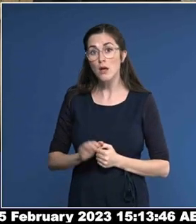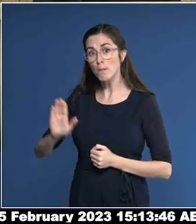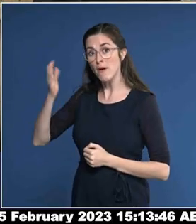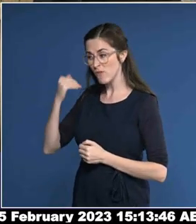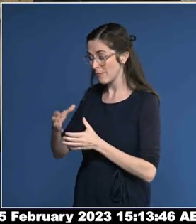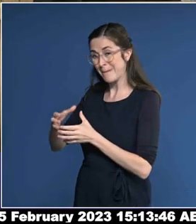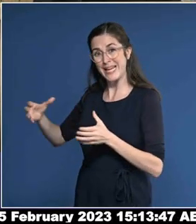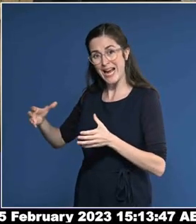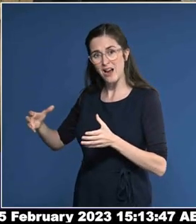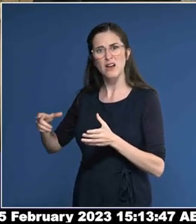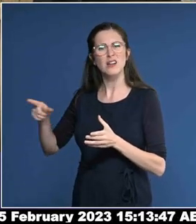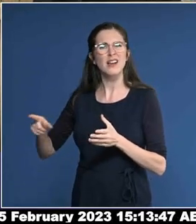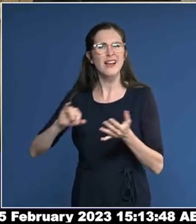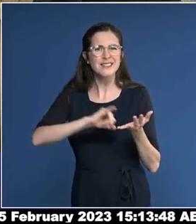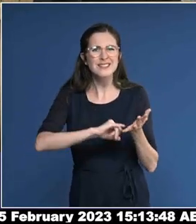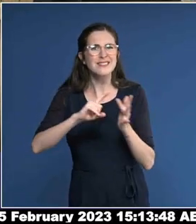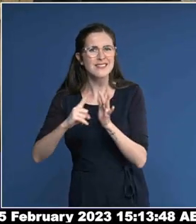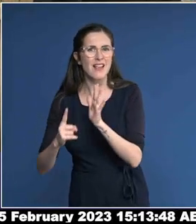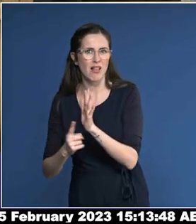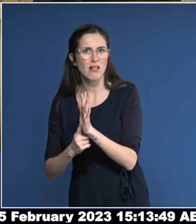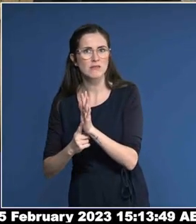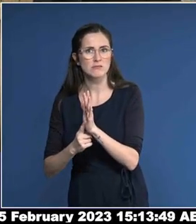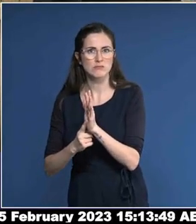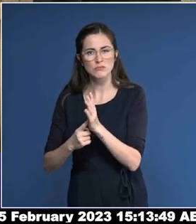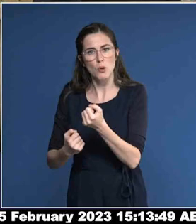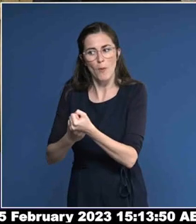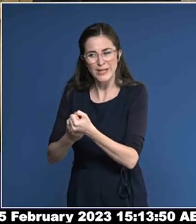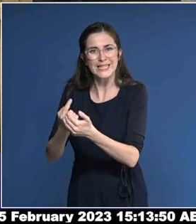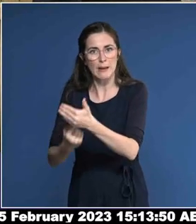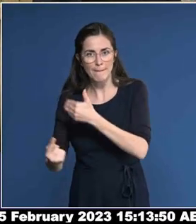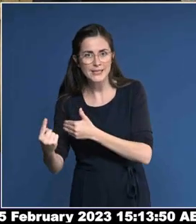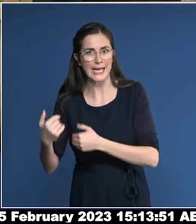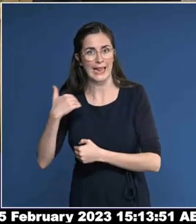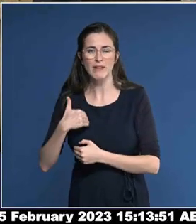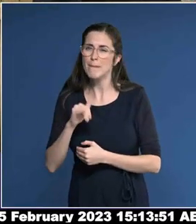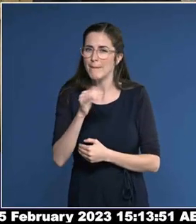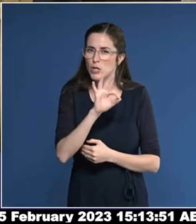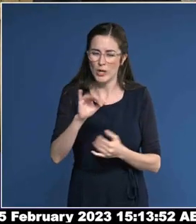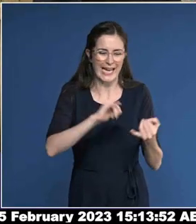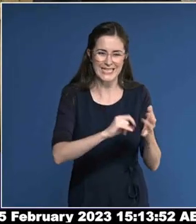provider to supported - of the supports, not necessarily the SDA, the Specialist Disability Accommodation.